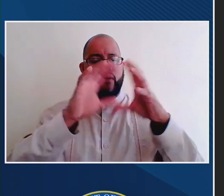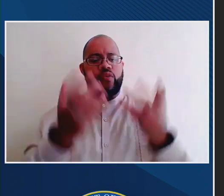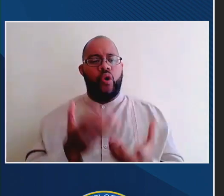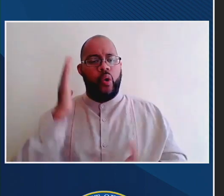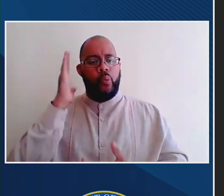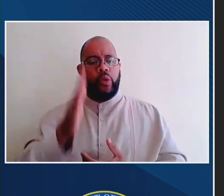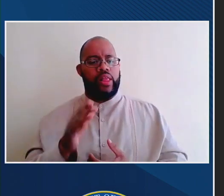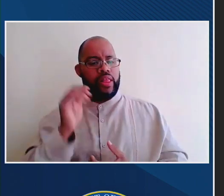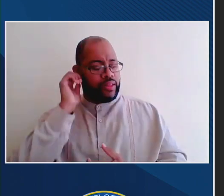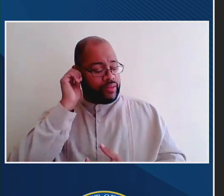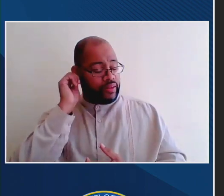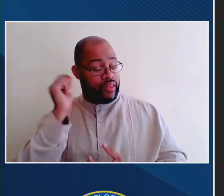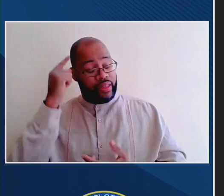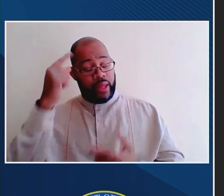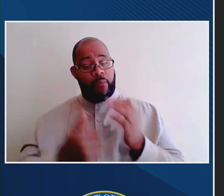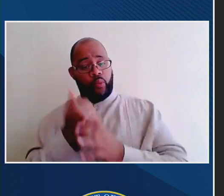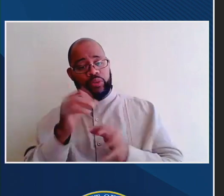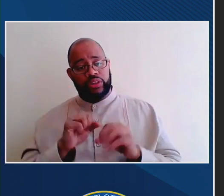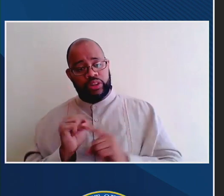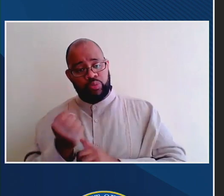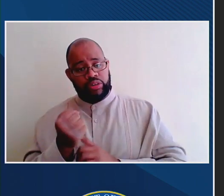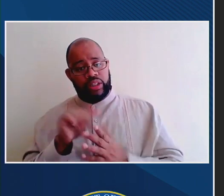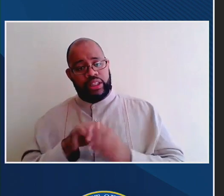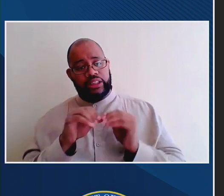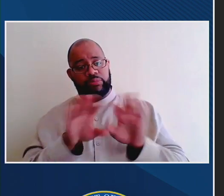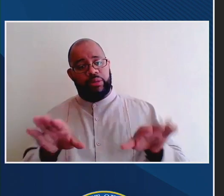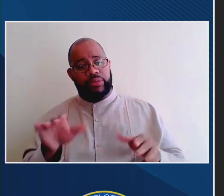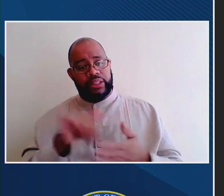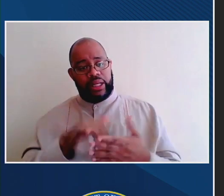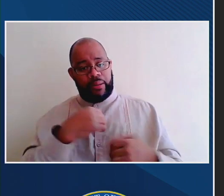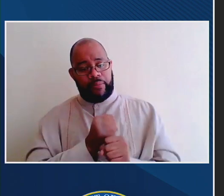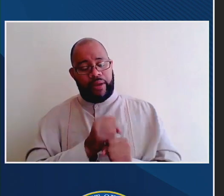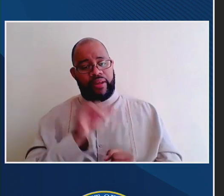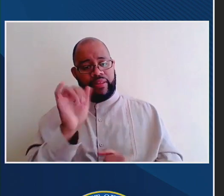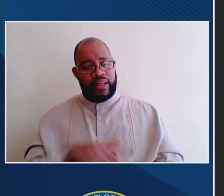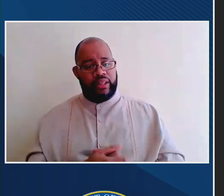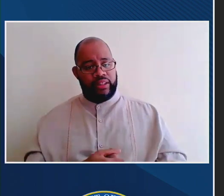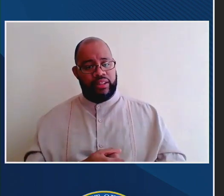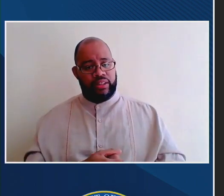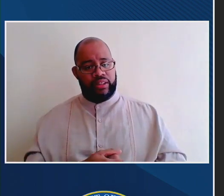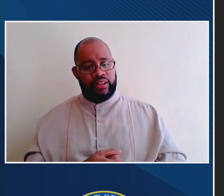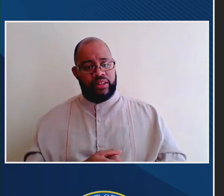think in most cases where disbursements have been made, this is a benefit to